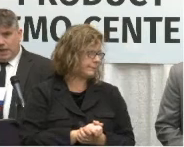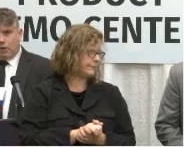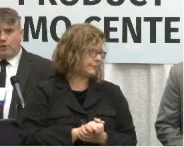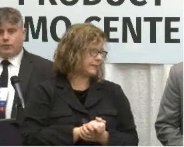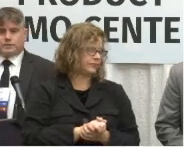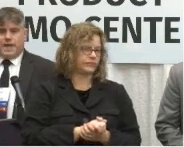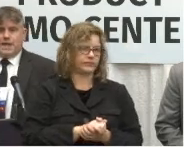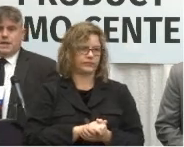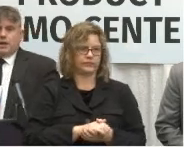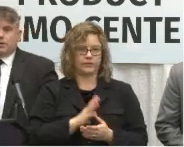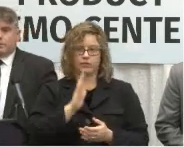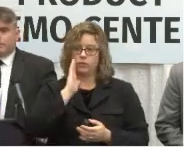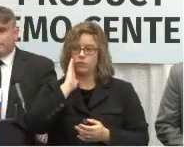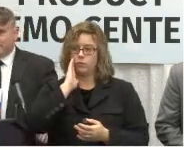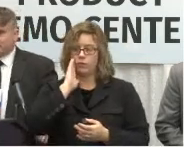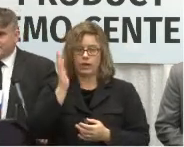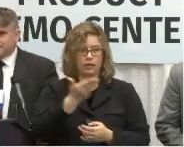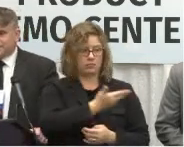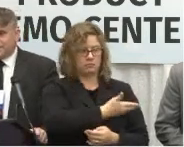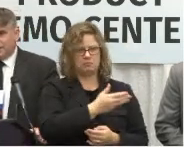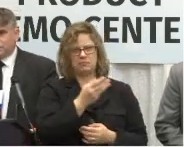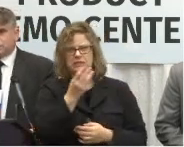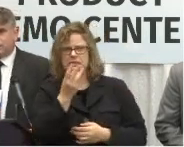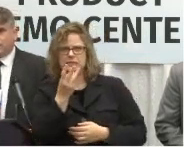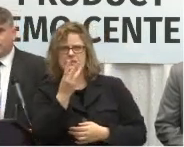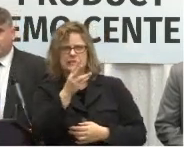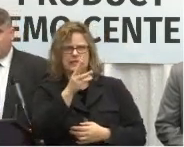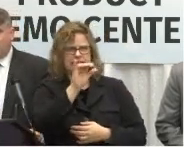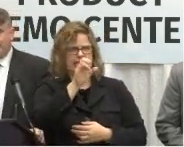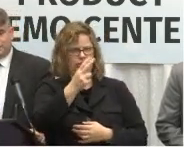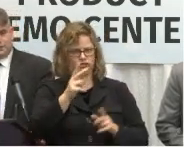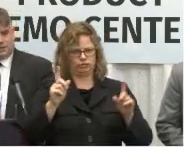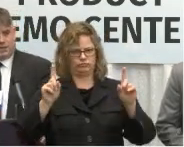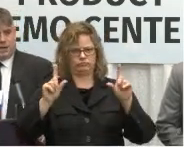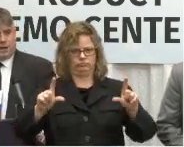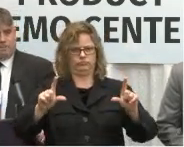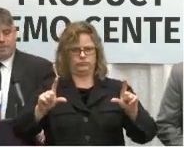It offers about 16 inch Full HD Monitor and camera